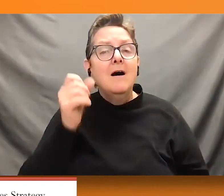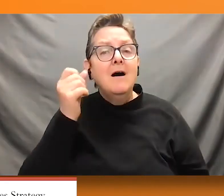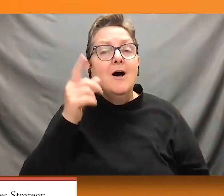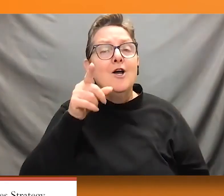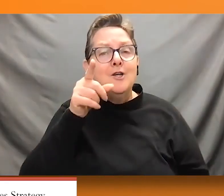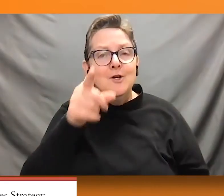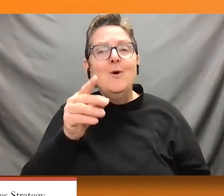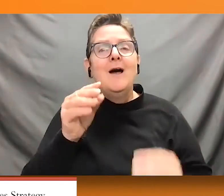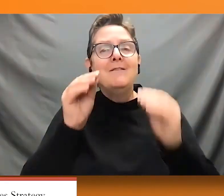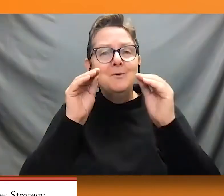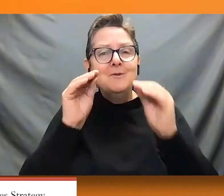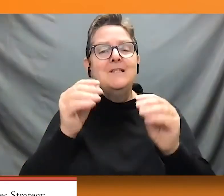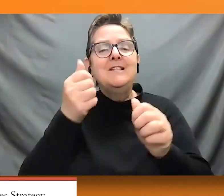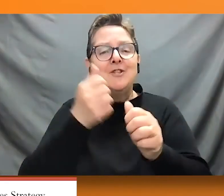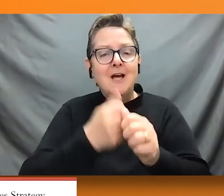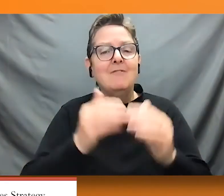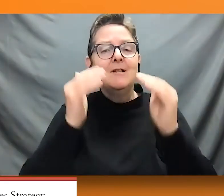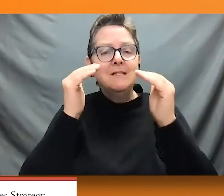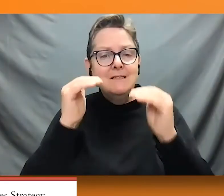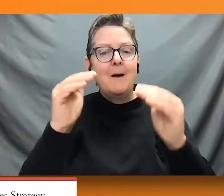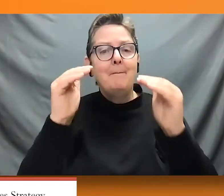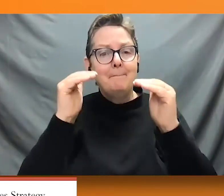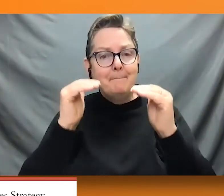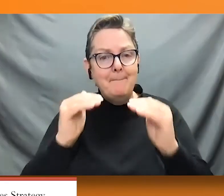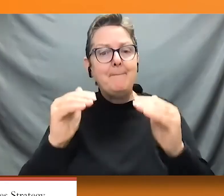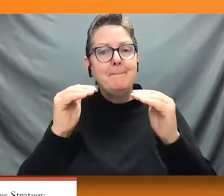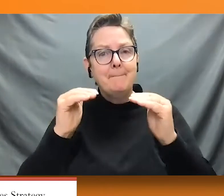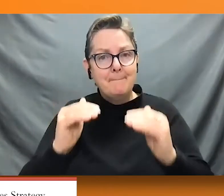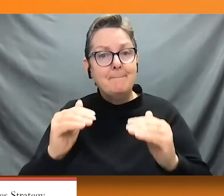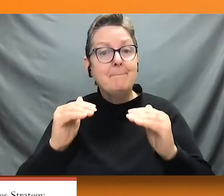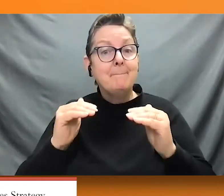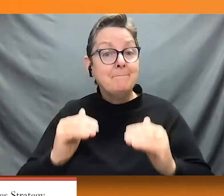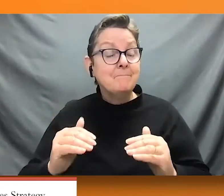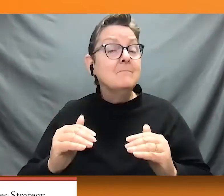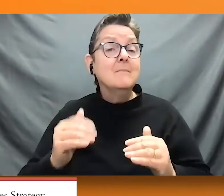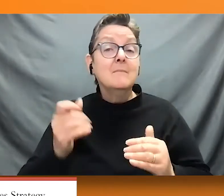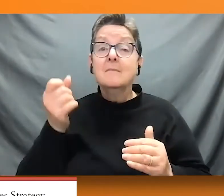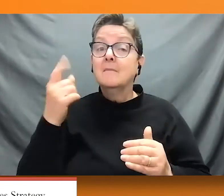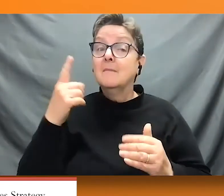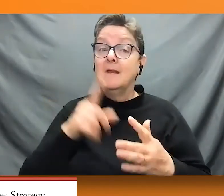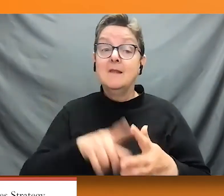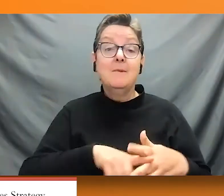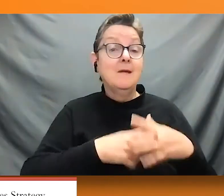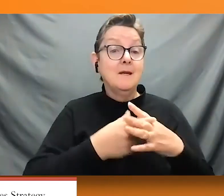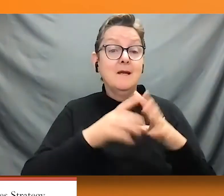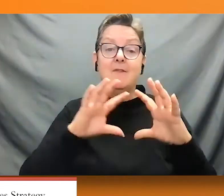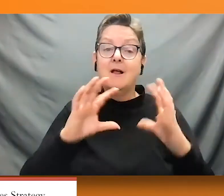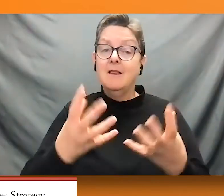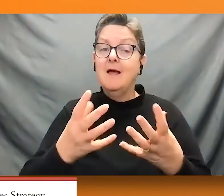Now, you're going to have to teach every step of this. You're gonna have to model every step of this. But if you begin at the beginning of your class,